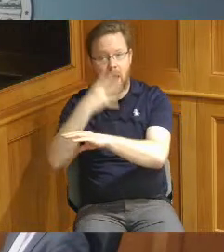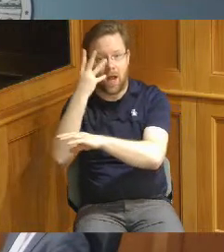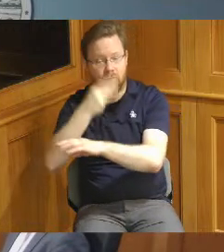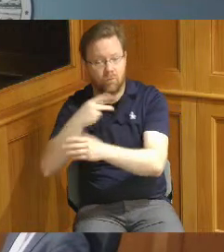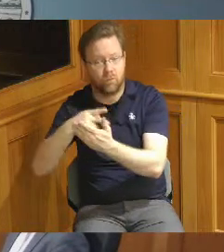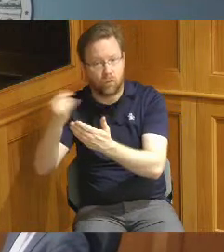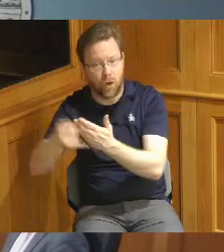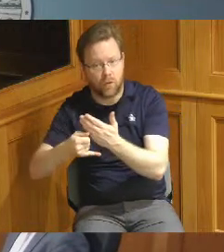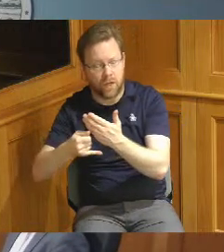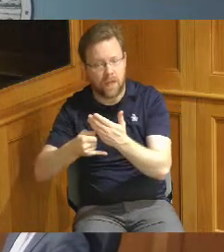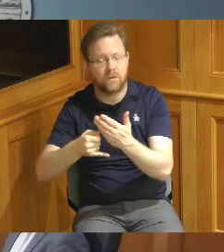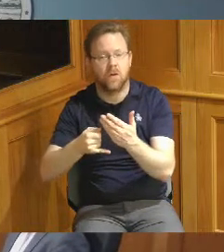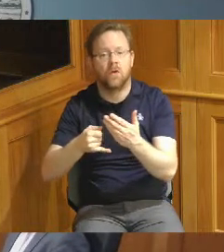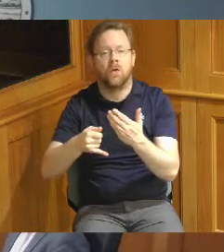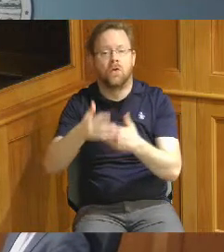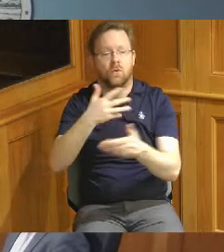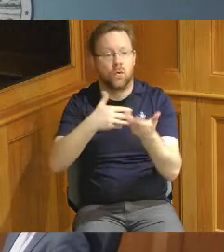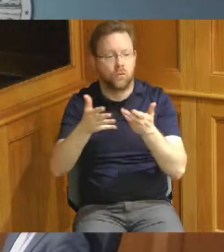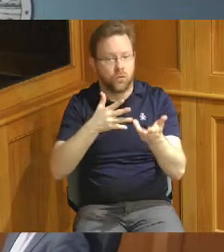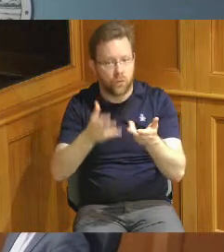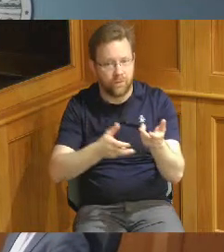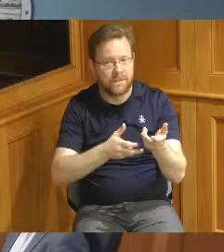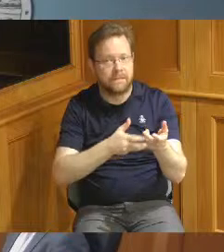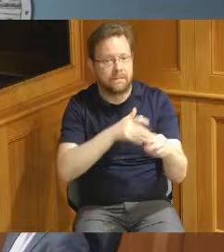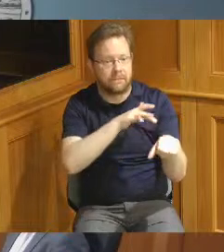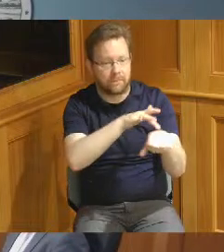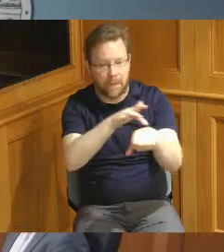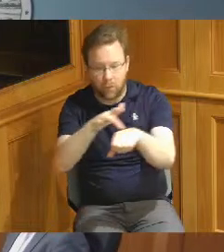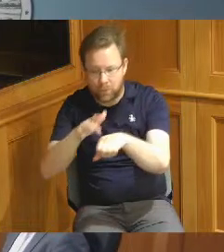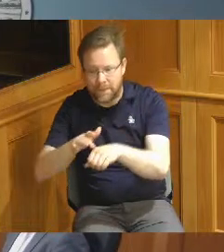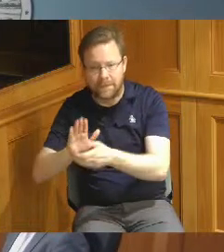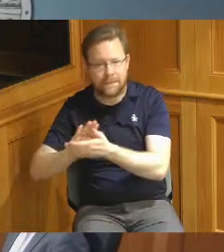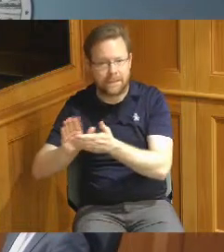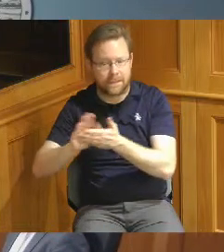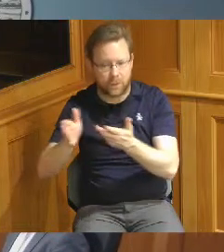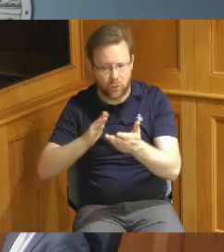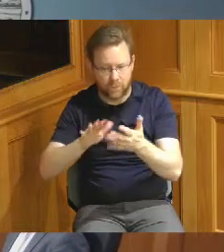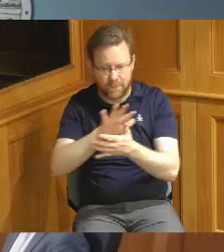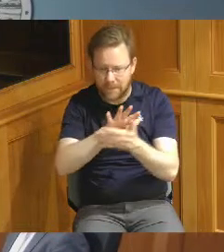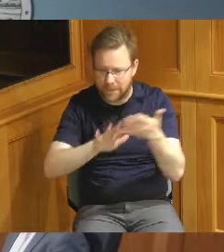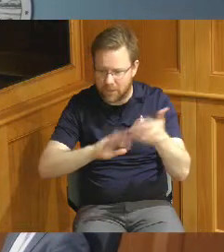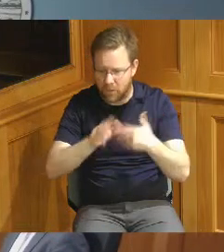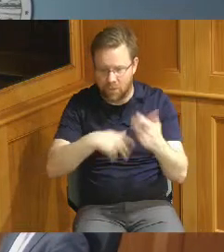the county is passing those dollars through to its senior services partner the Council